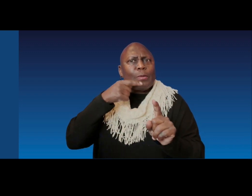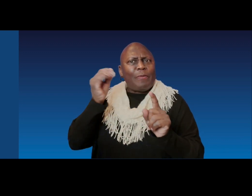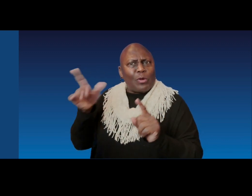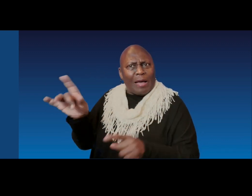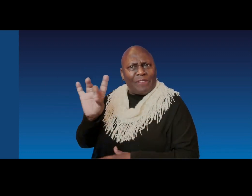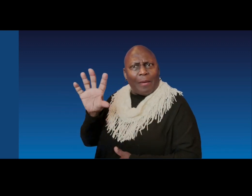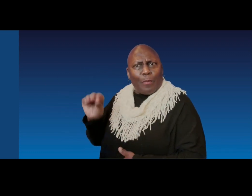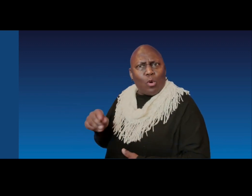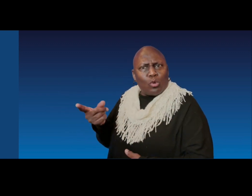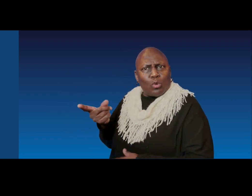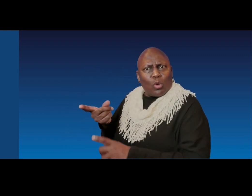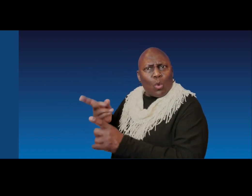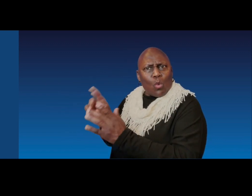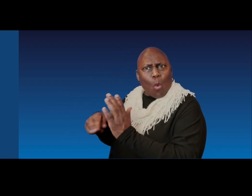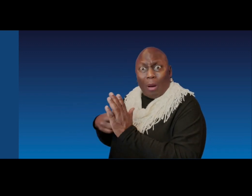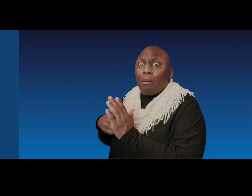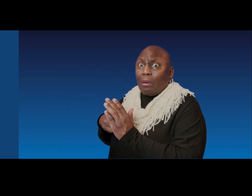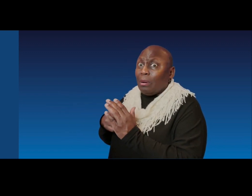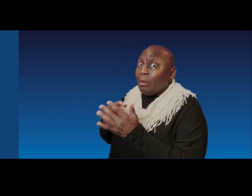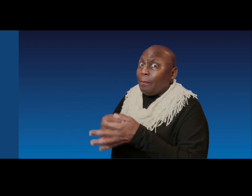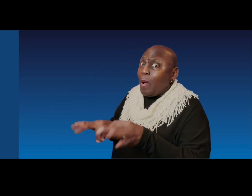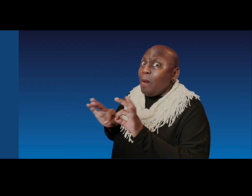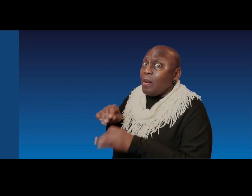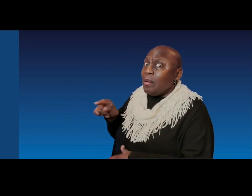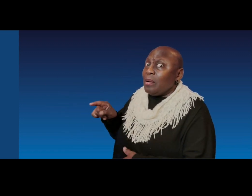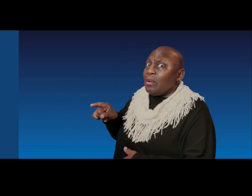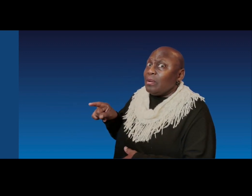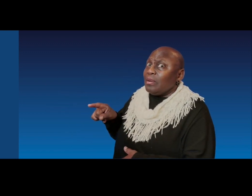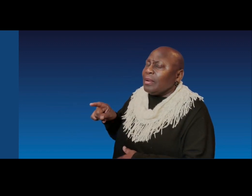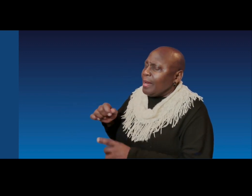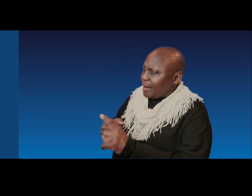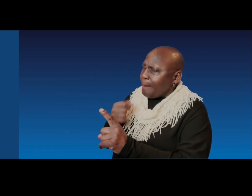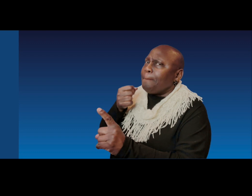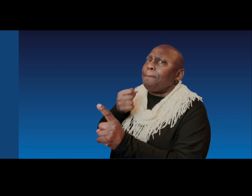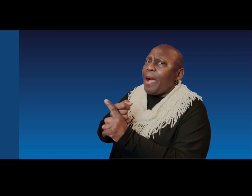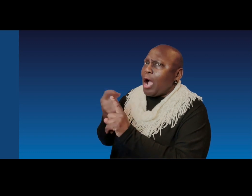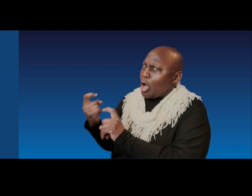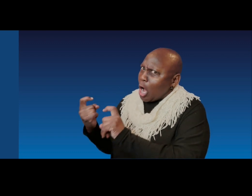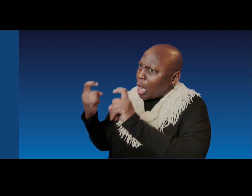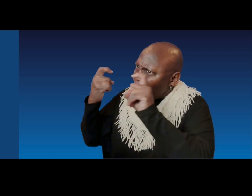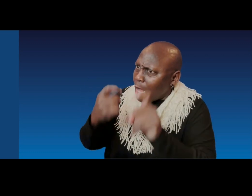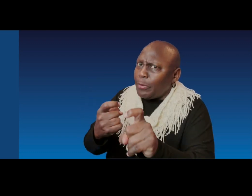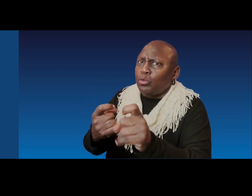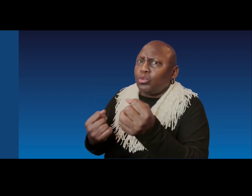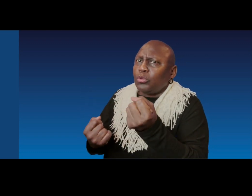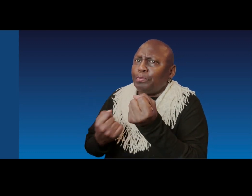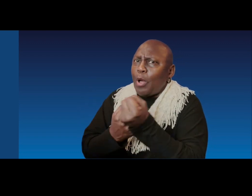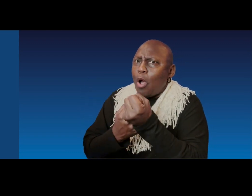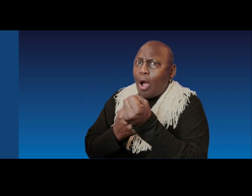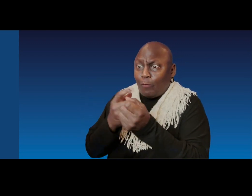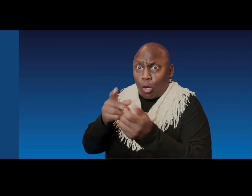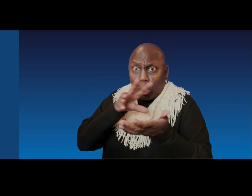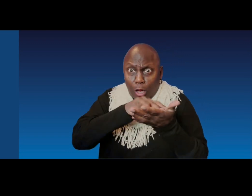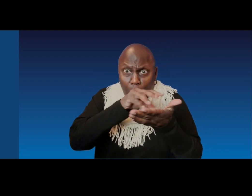of professionals being hearing, they serve an important role, they have an impact and contribute to deaf